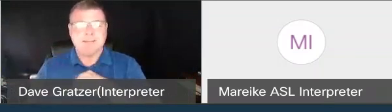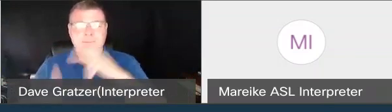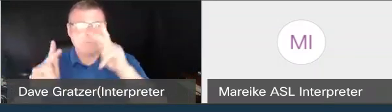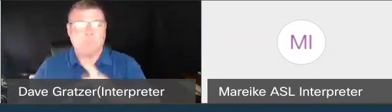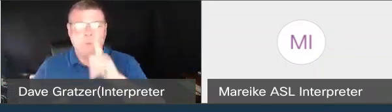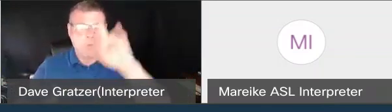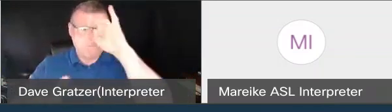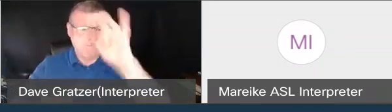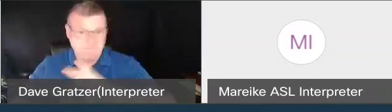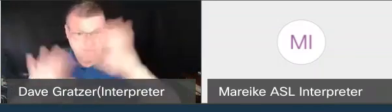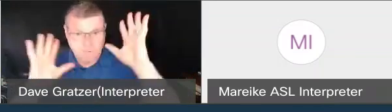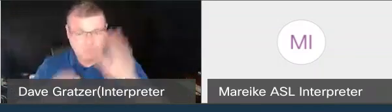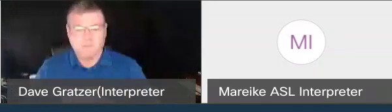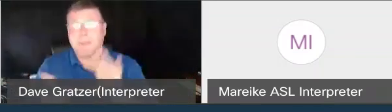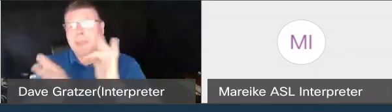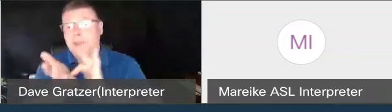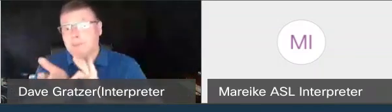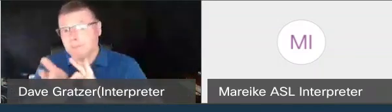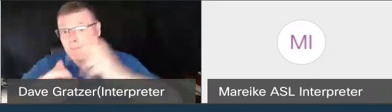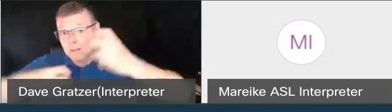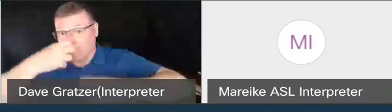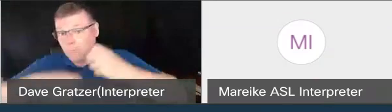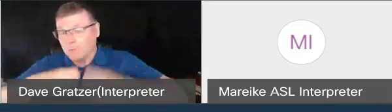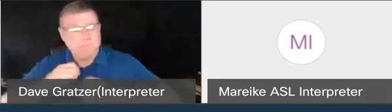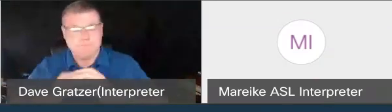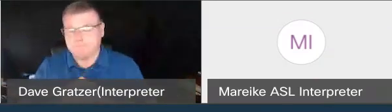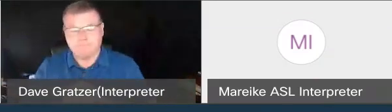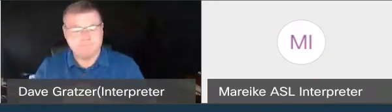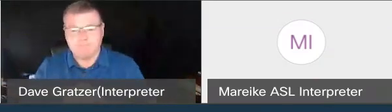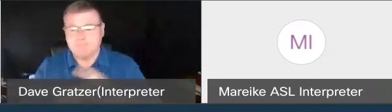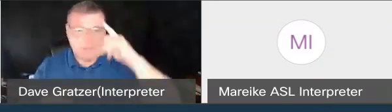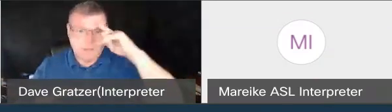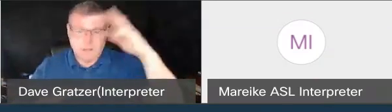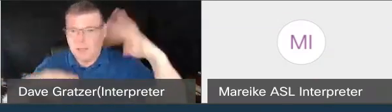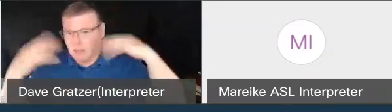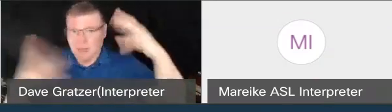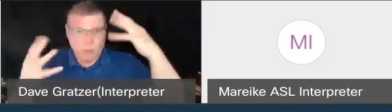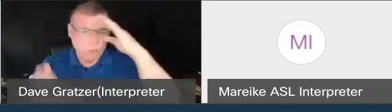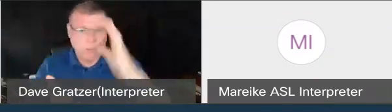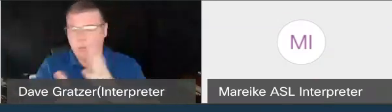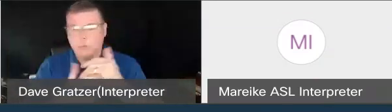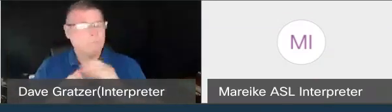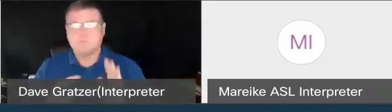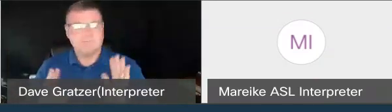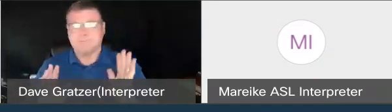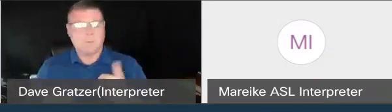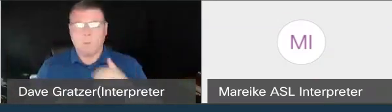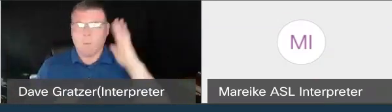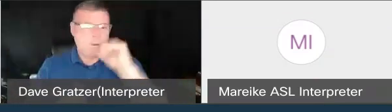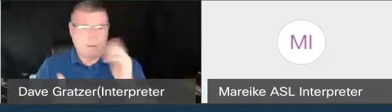Uh, if they're in medical distress, uh, excited delirium, issues like that, that we will not bring to the sobering center.